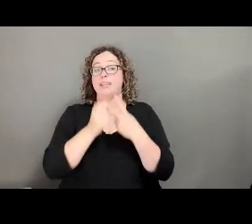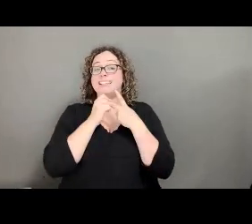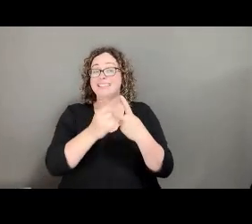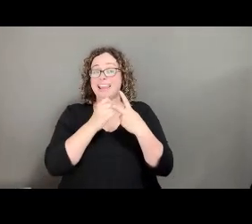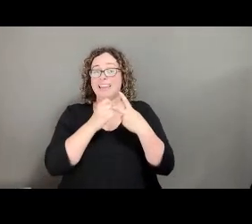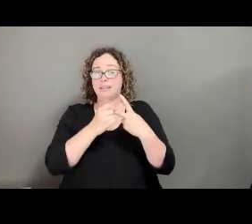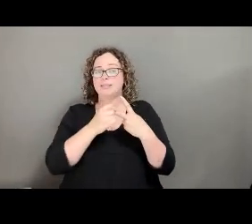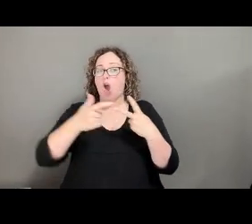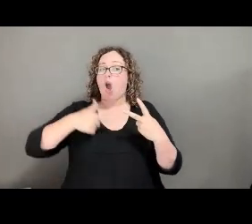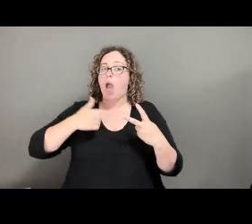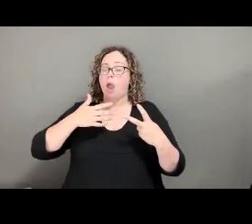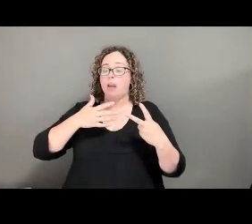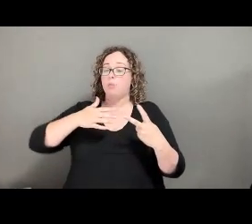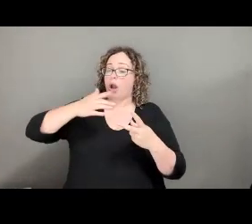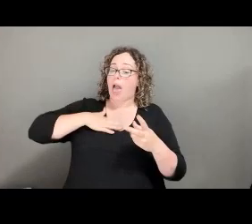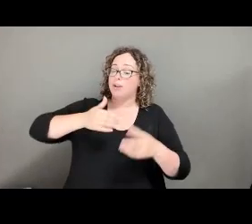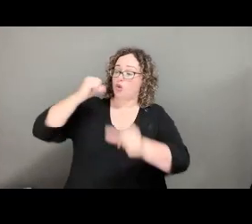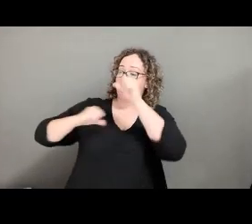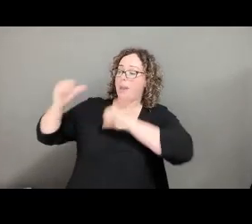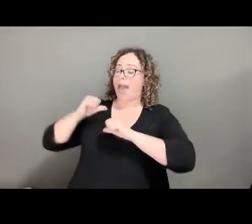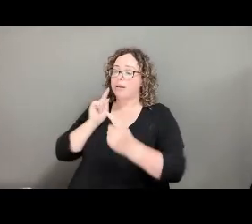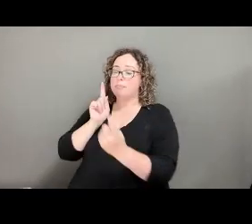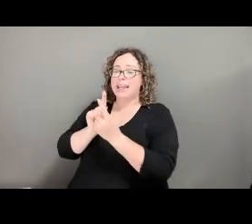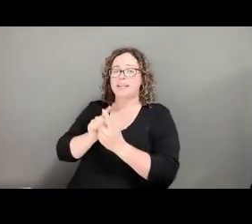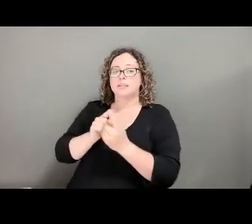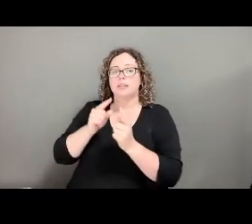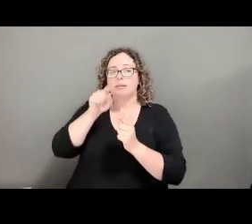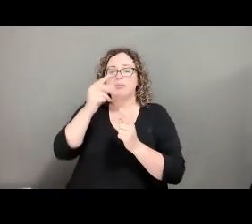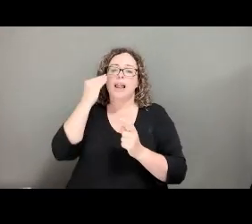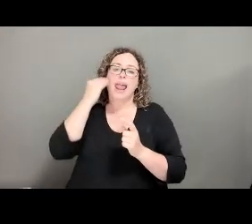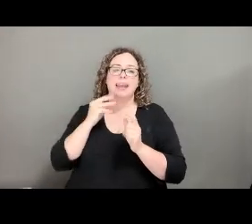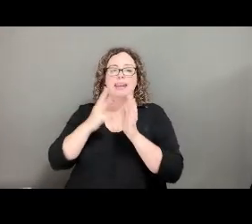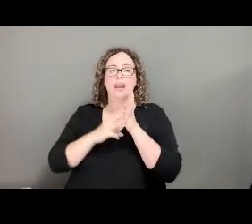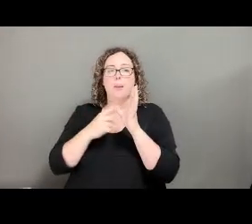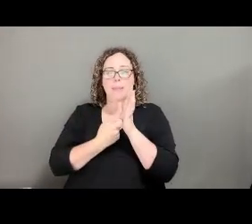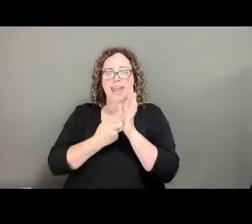Mary Wollstonecraft was born in 1759. She was awesome.